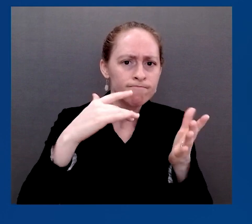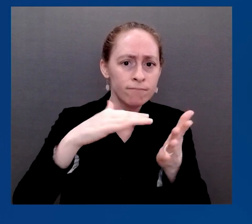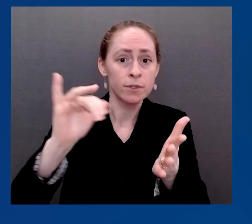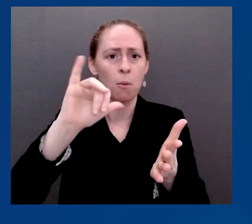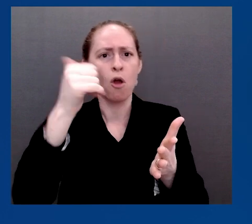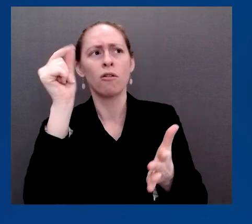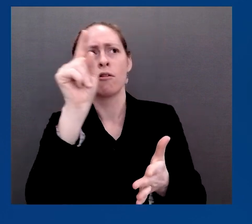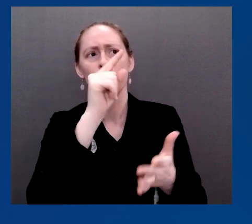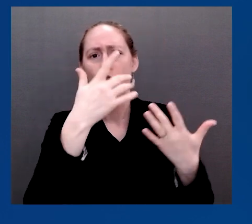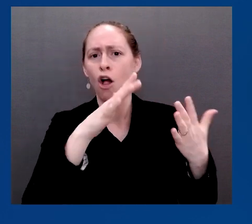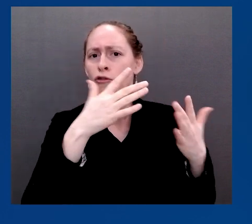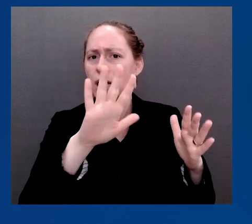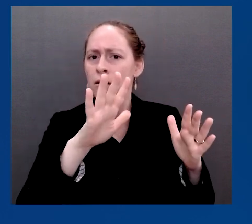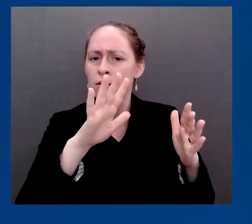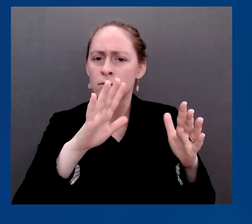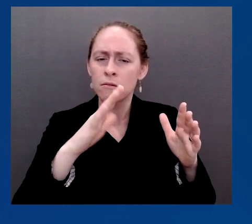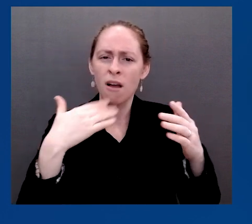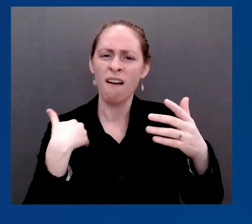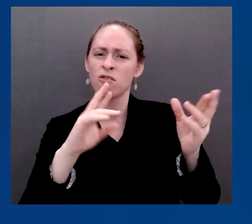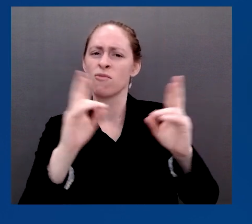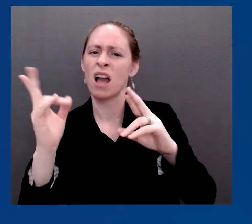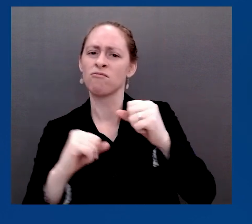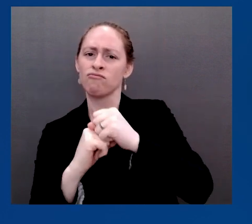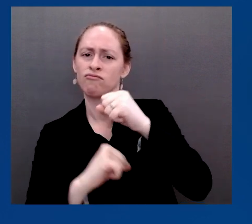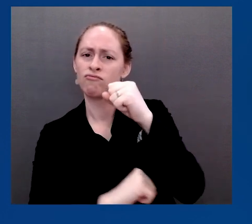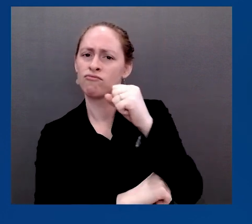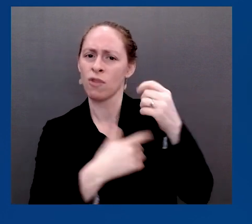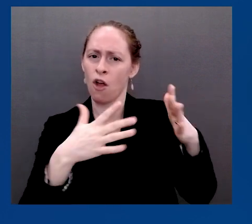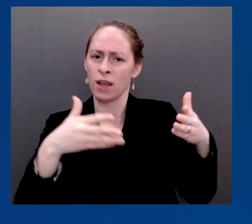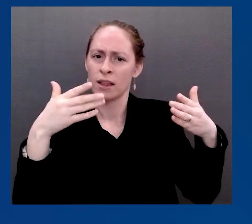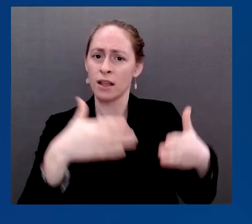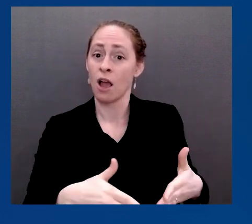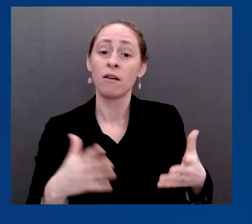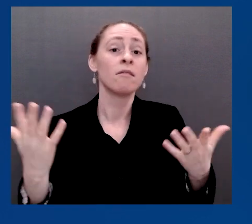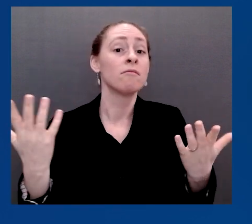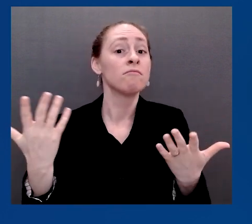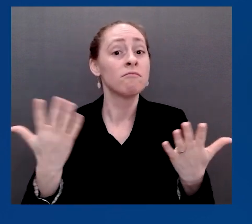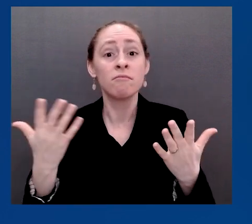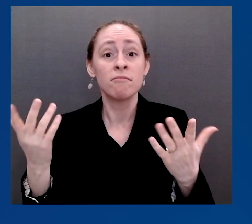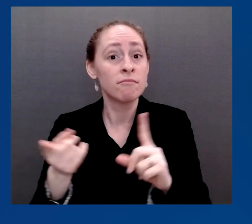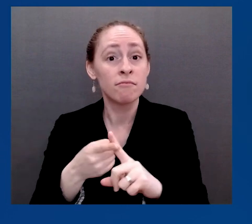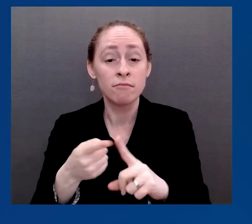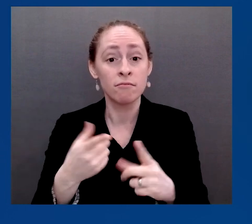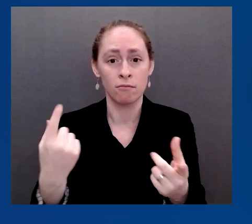Can we quickly identify spikes in cases? As people with COVID-19 shed the virus,